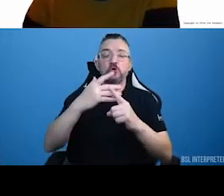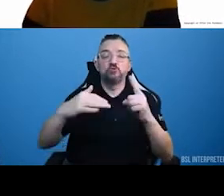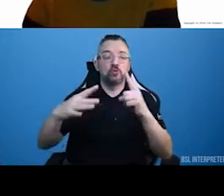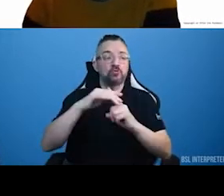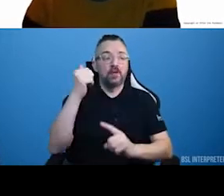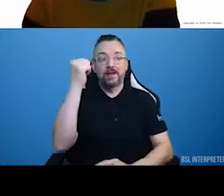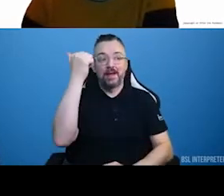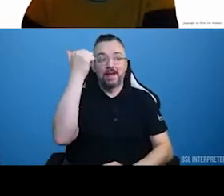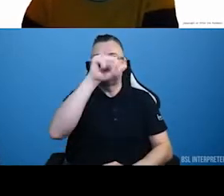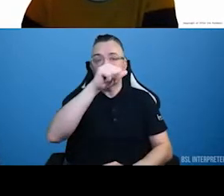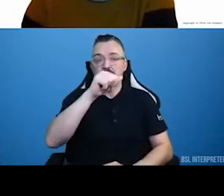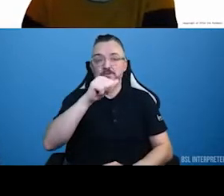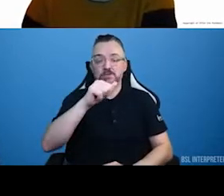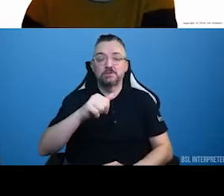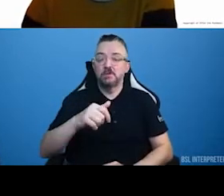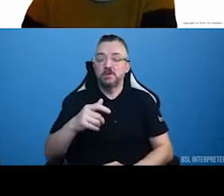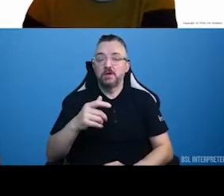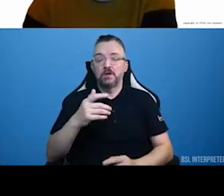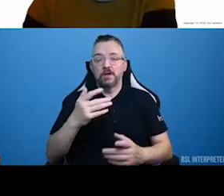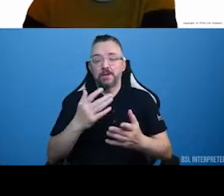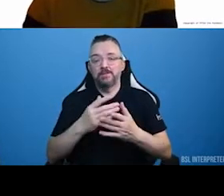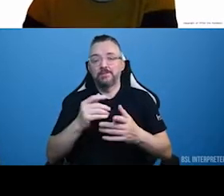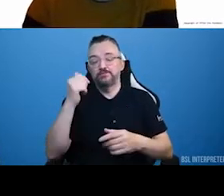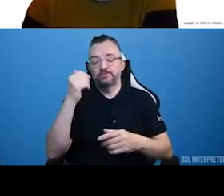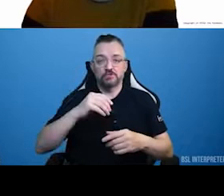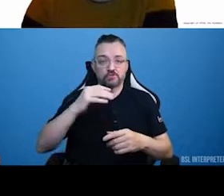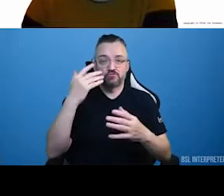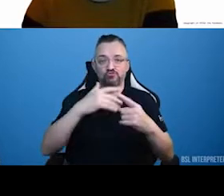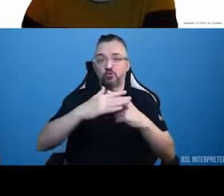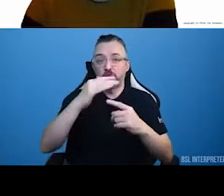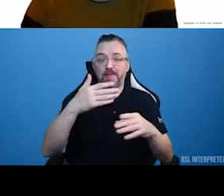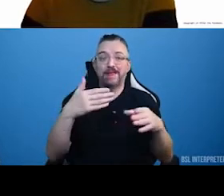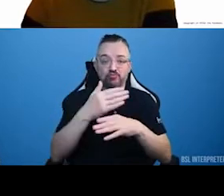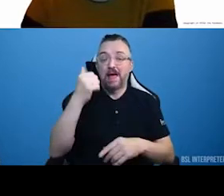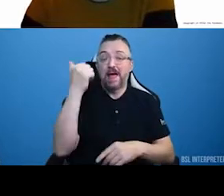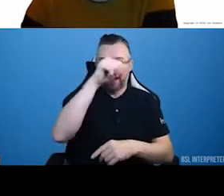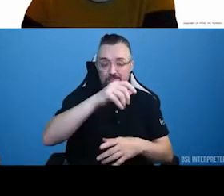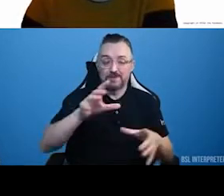was hosted as part of After the Pandemic at COP26. And we had 18 different schools,